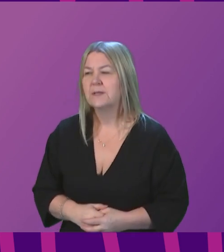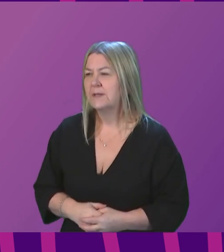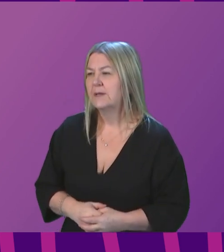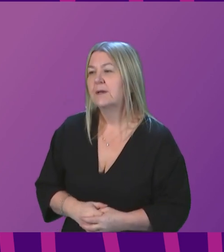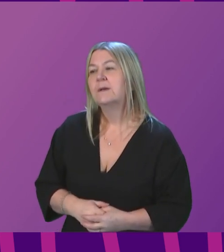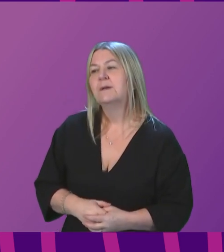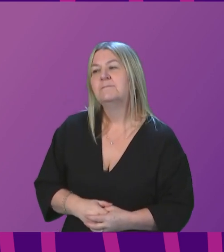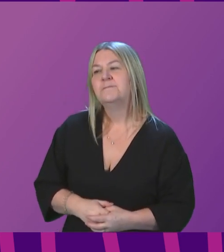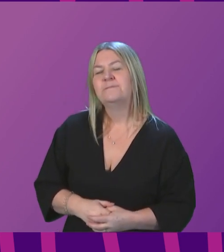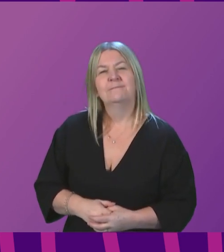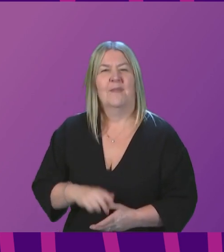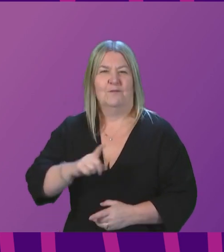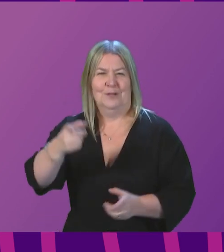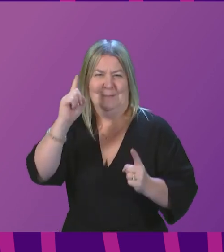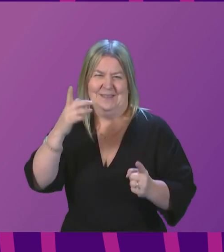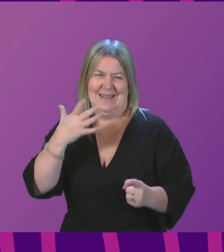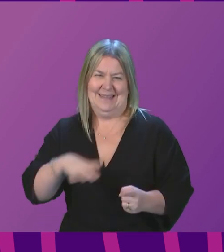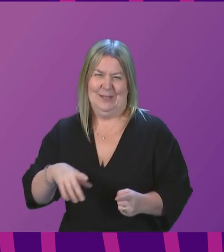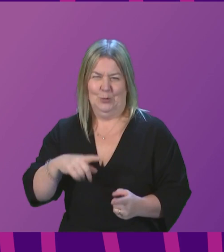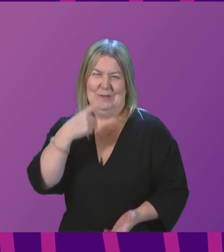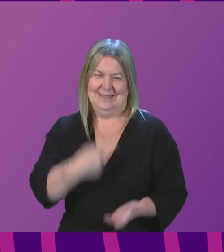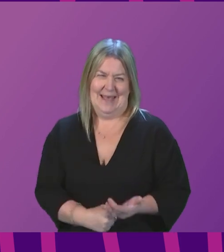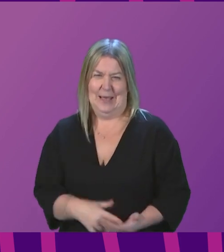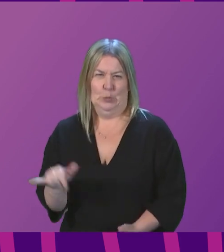She accuses the Conservatives of opposing every measure that she puts forward, but then,